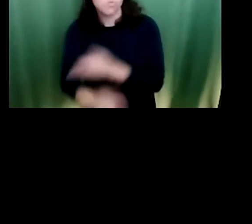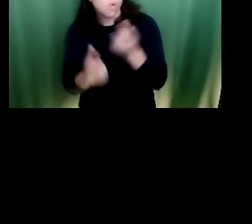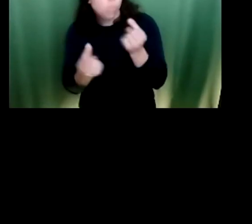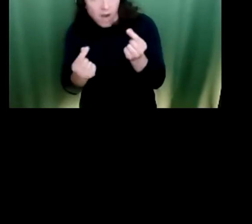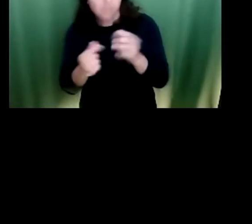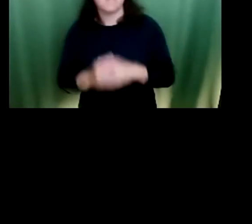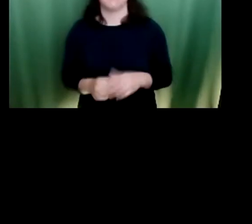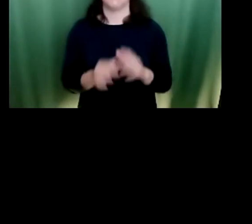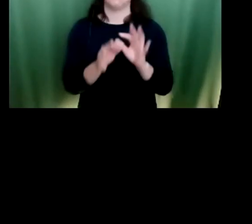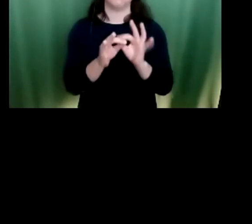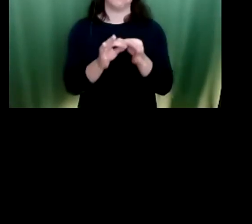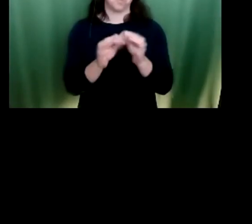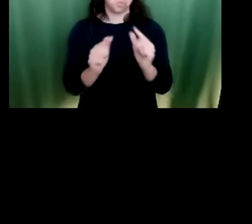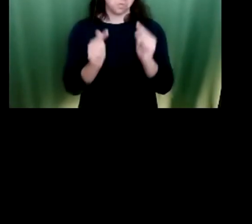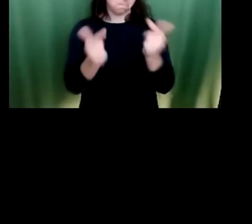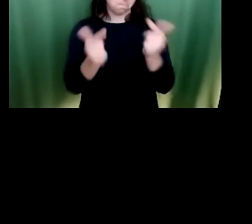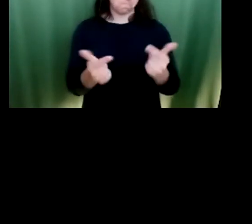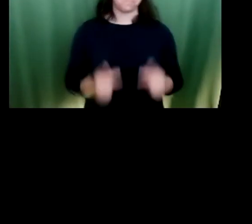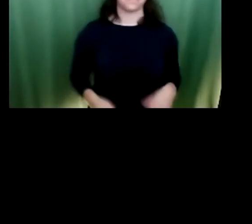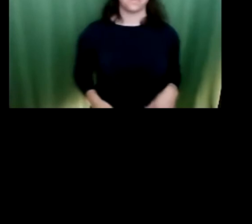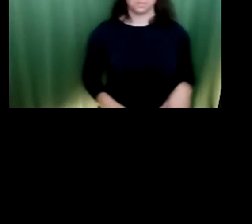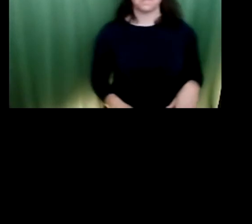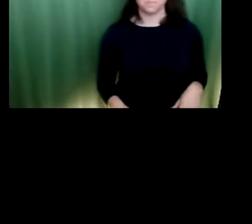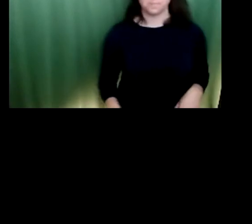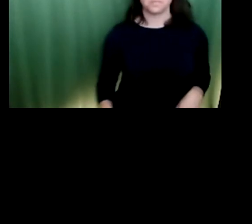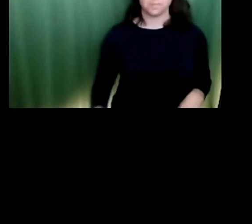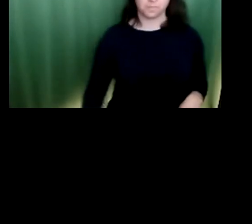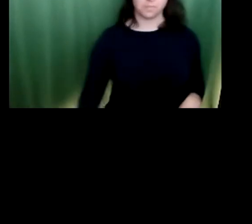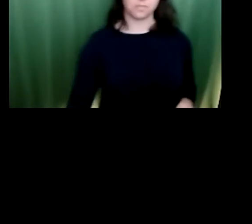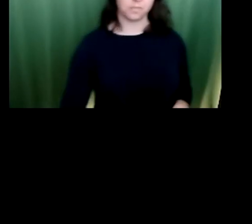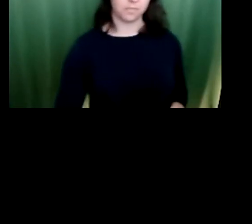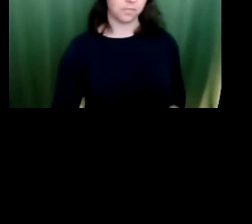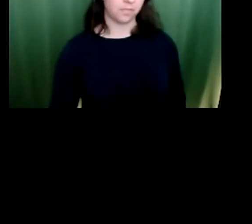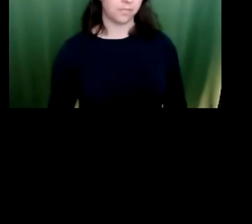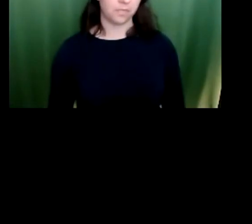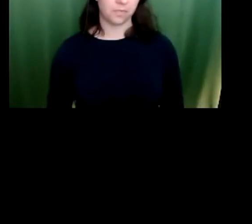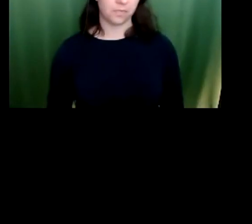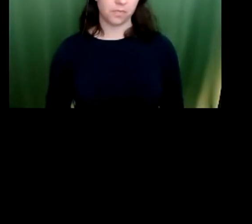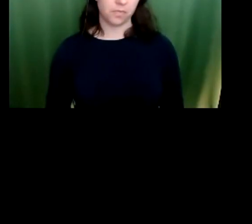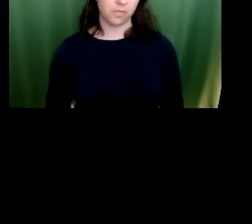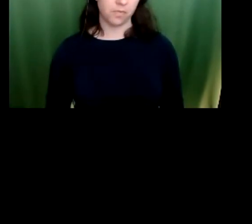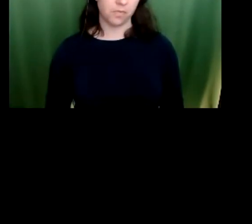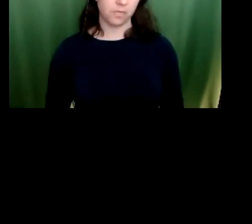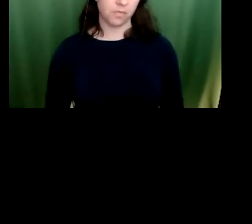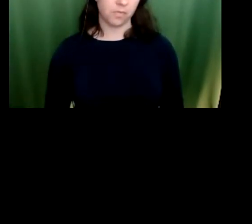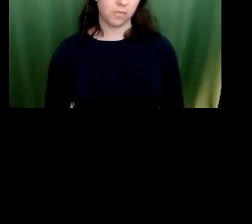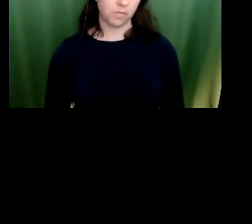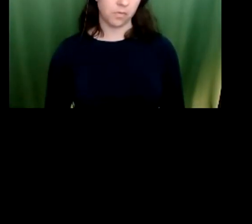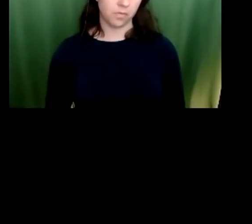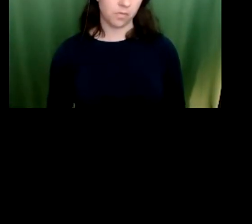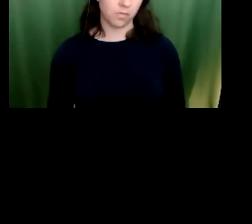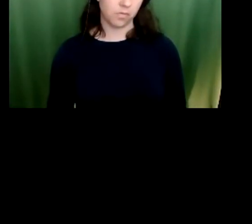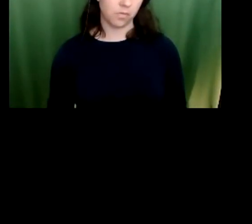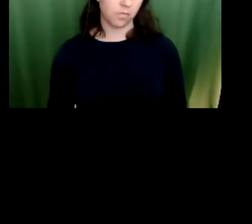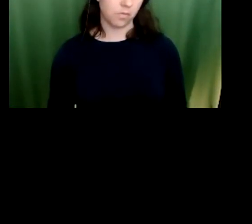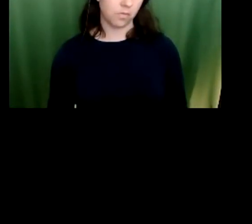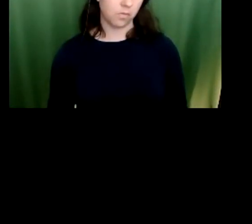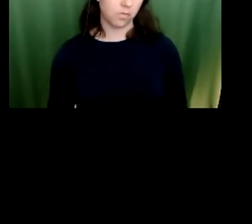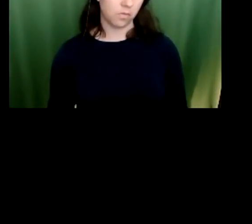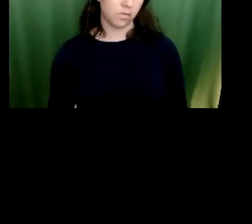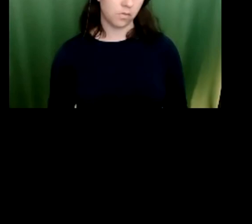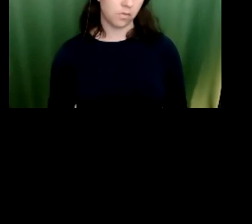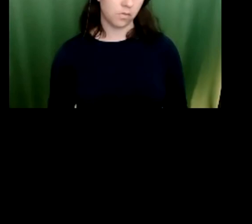programs with two docents instead of one and they tag team. And they help each other because the one